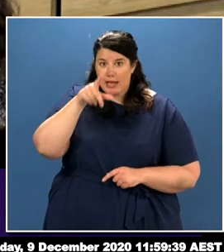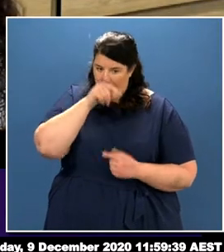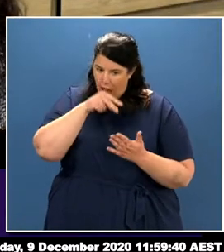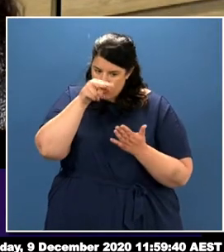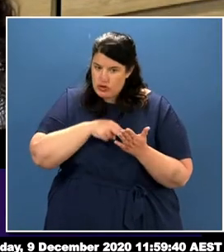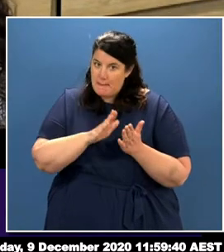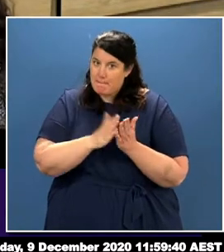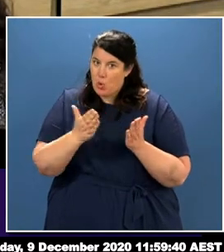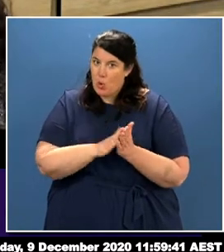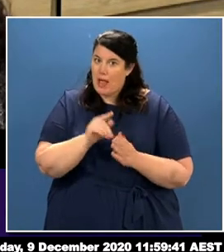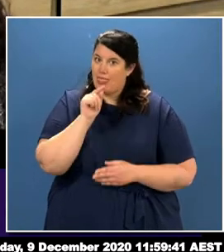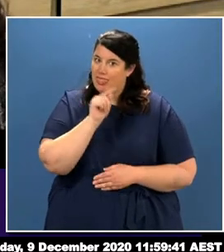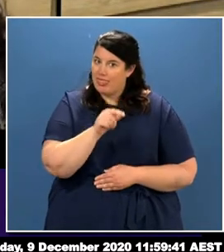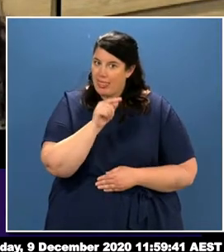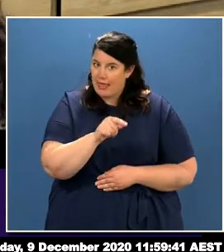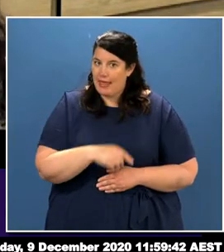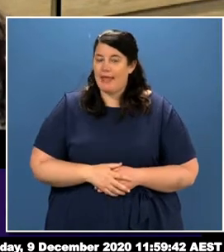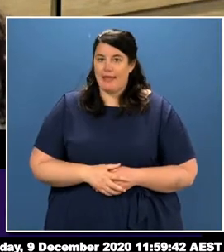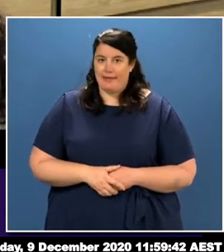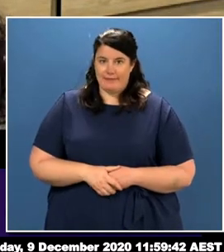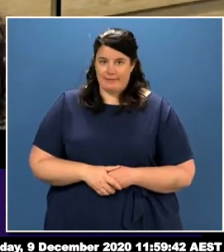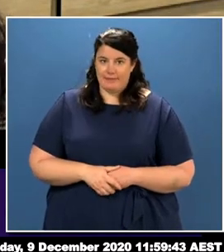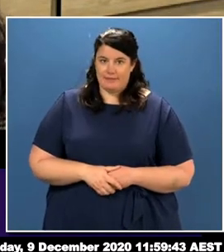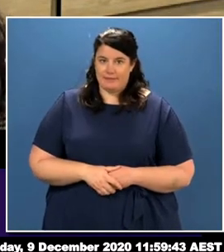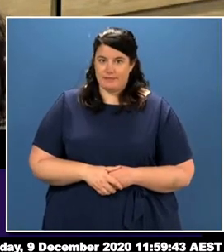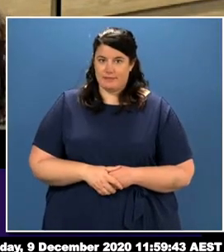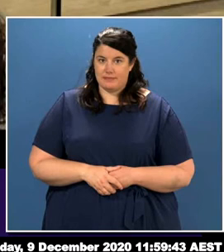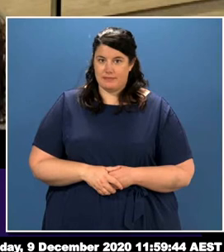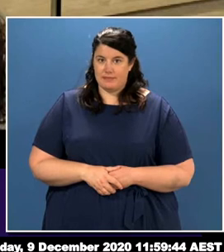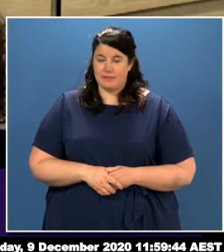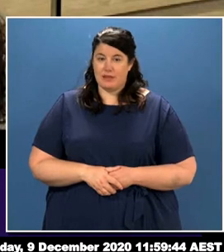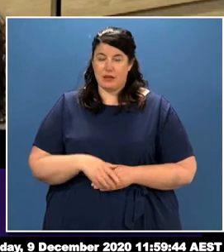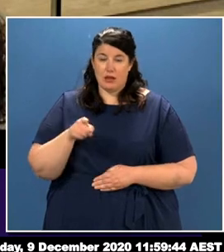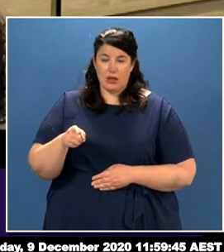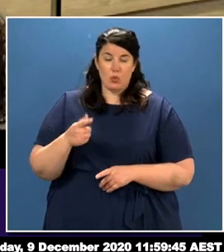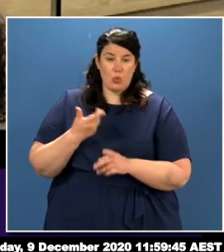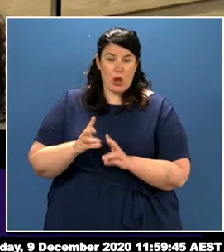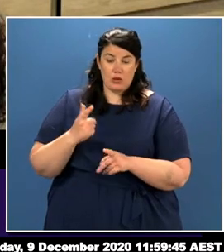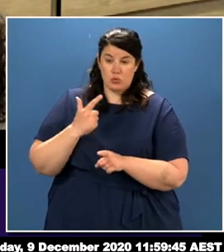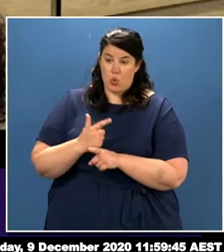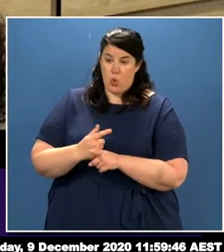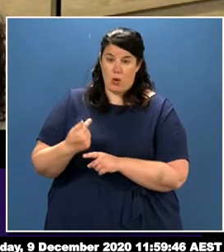There was a prison and he explained to me that's where people are